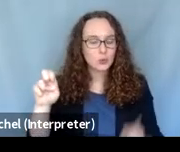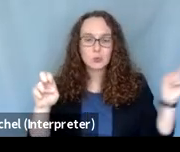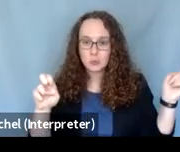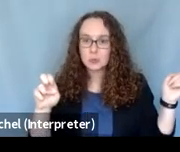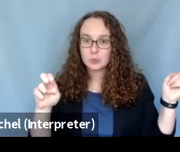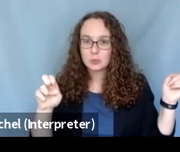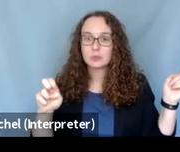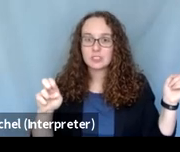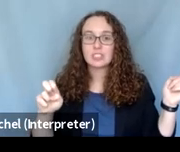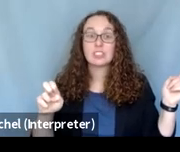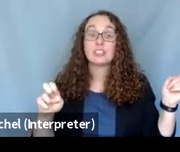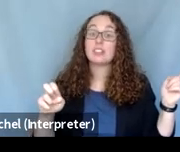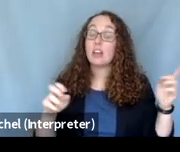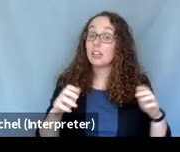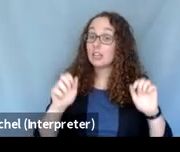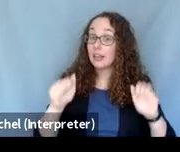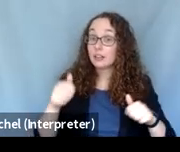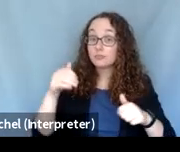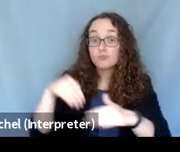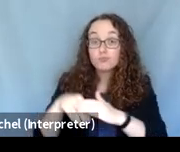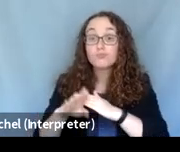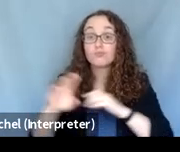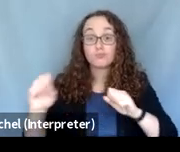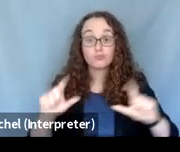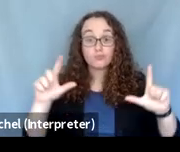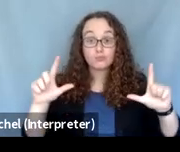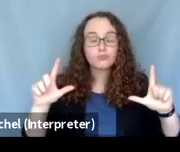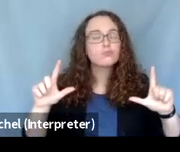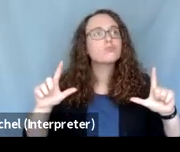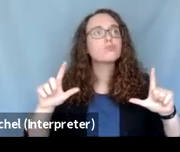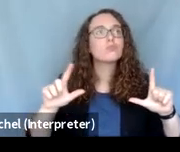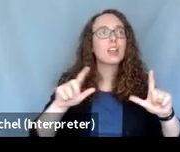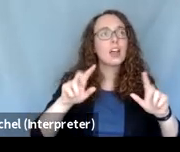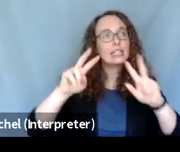assessments that you can do. They also have research where you can